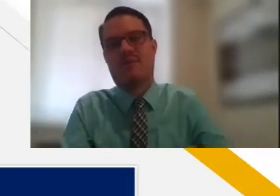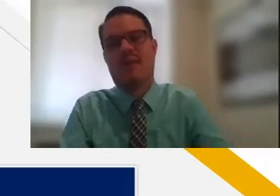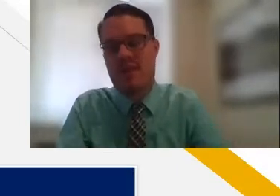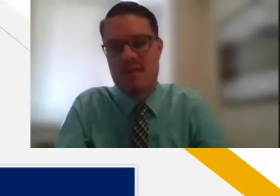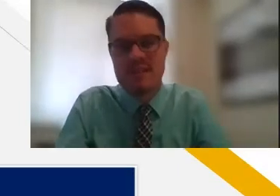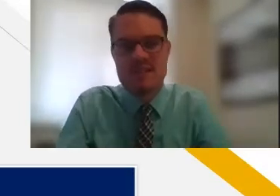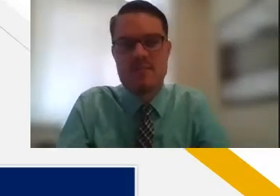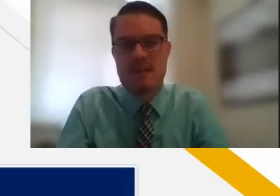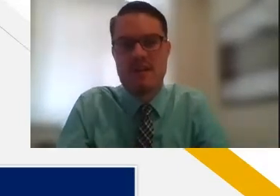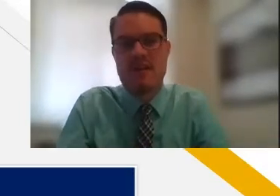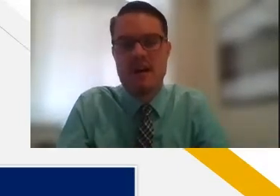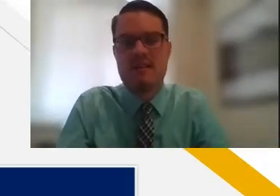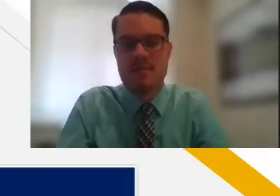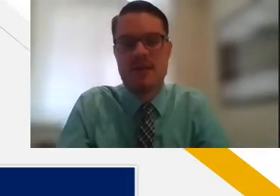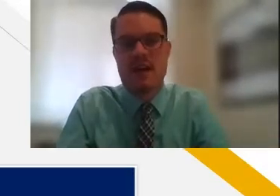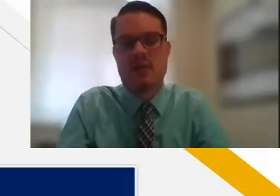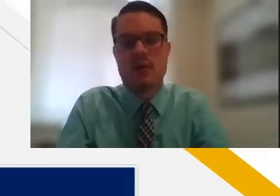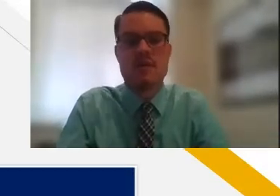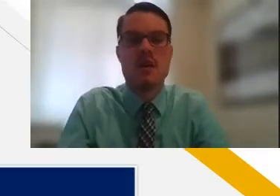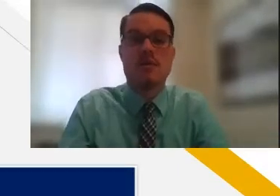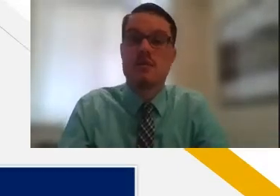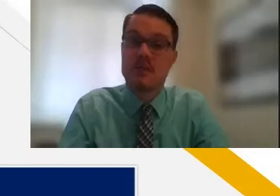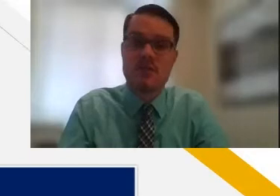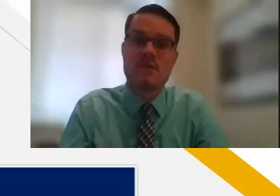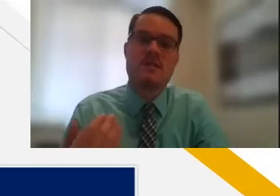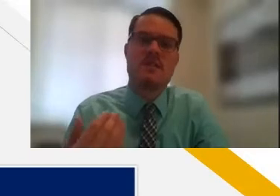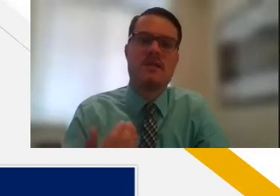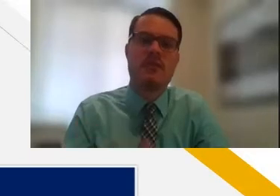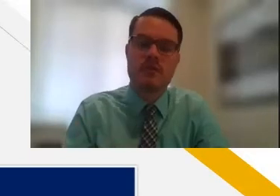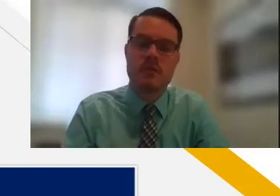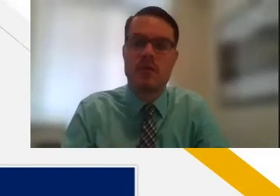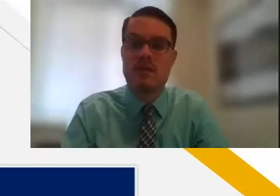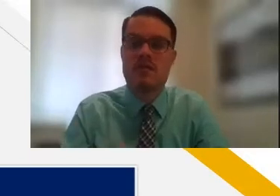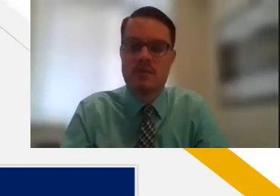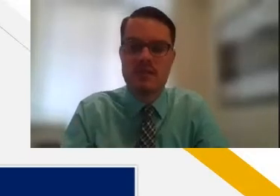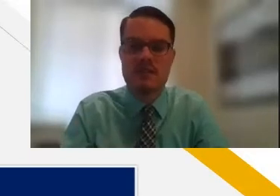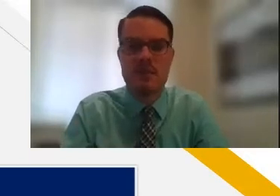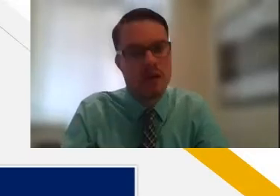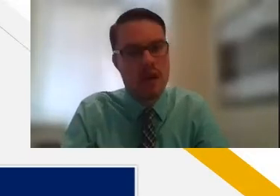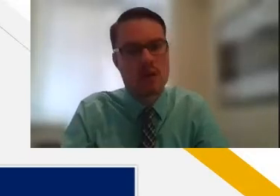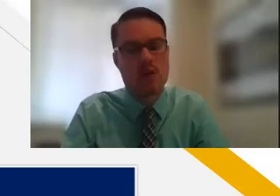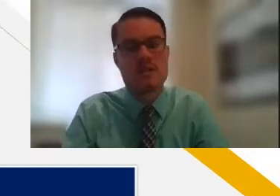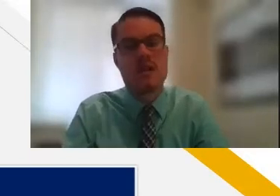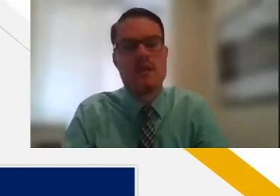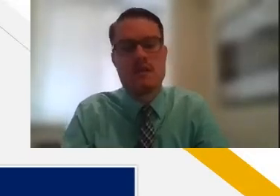into one of the 13 disability categories. To receive services that need to fall into one of these 13 disability categories